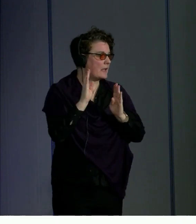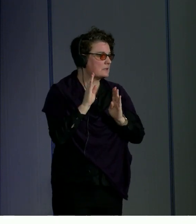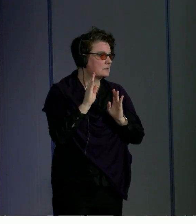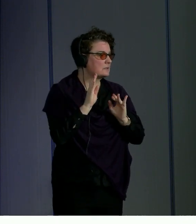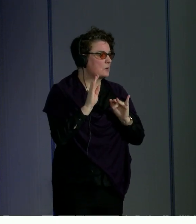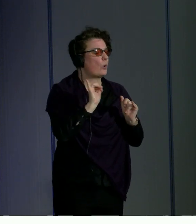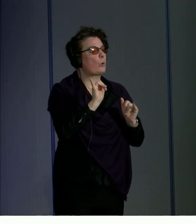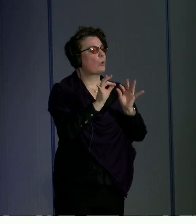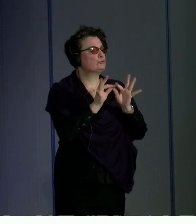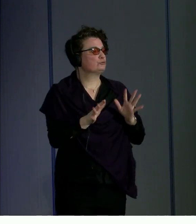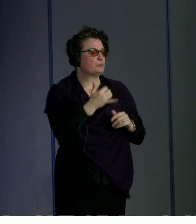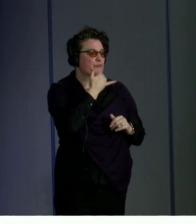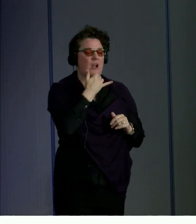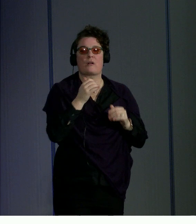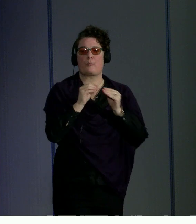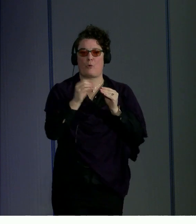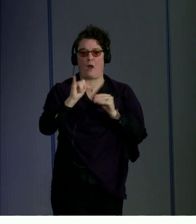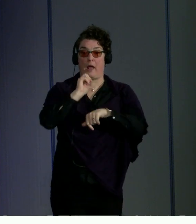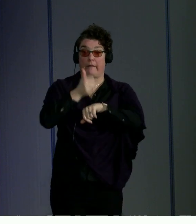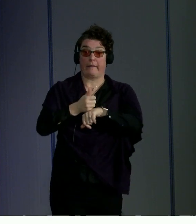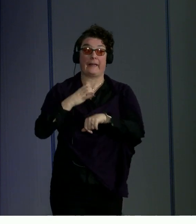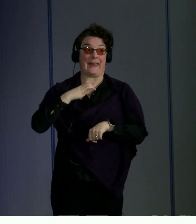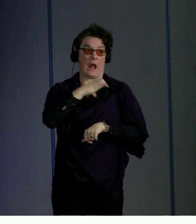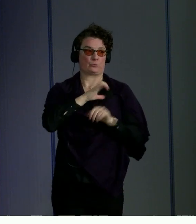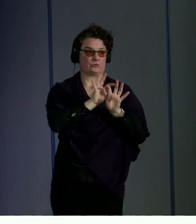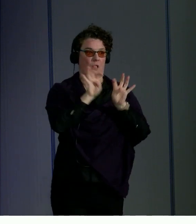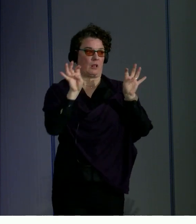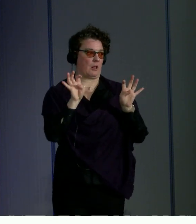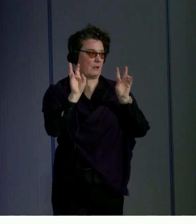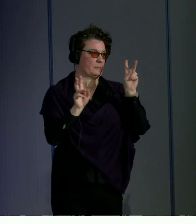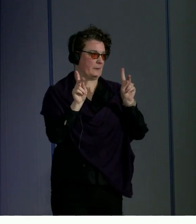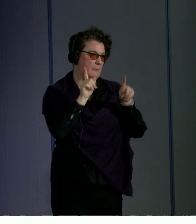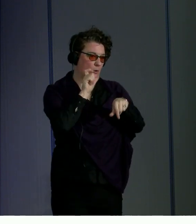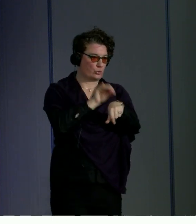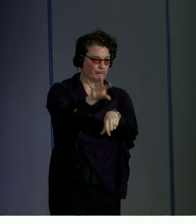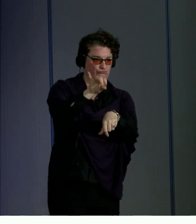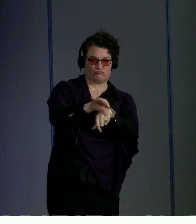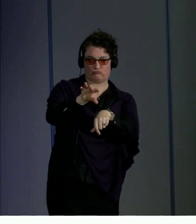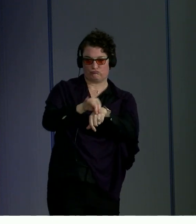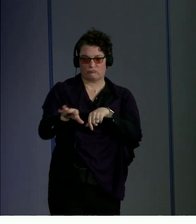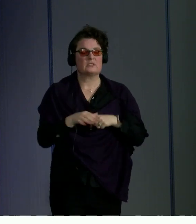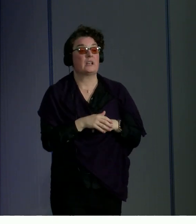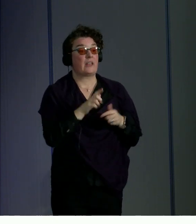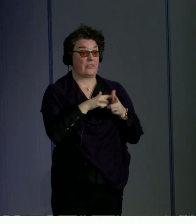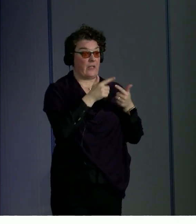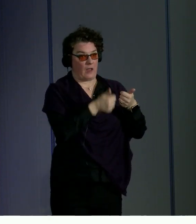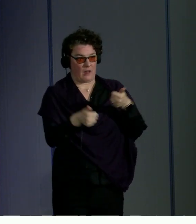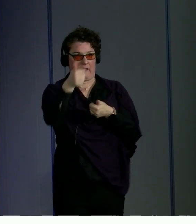and guidance within the organization, and reporting to the top leadership as well.